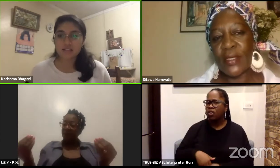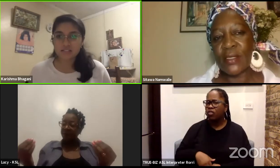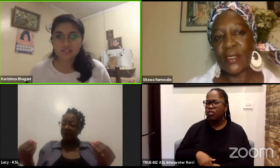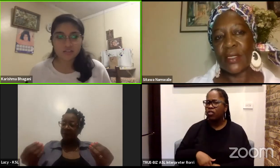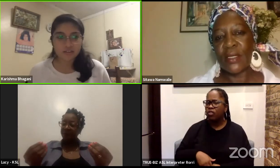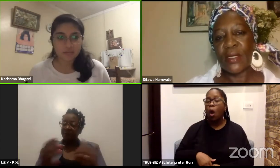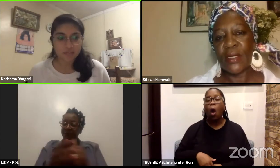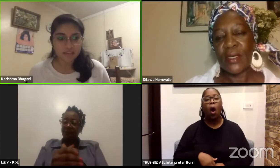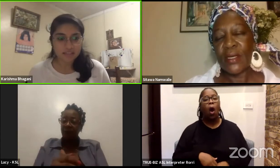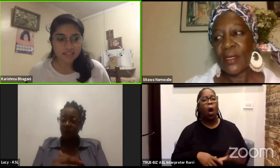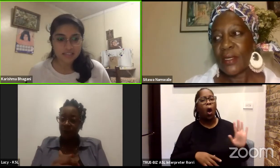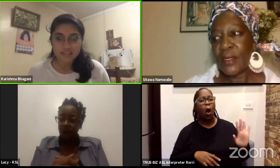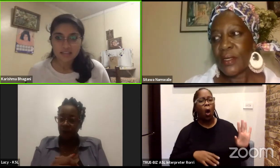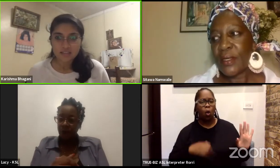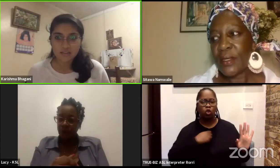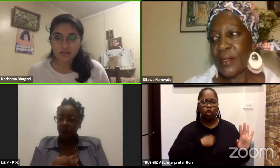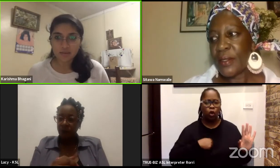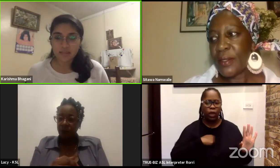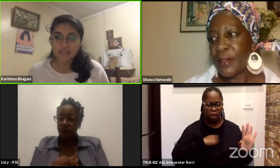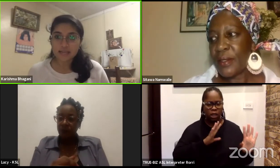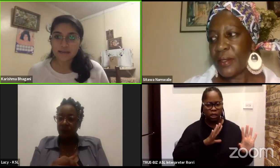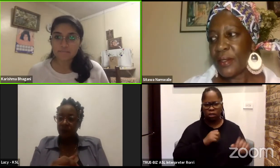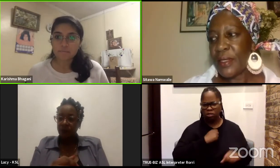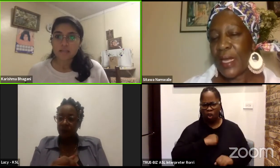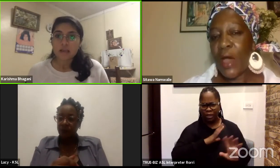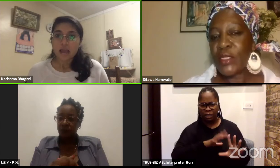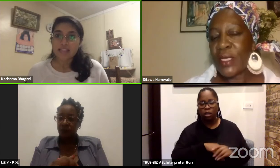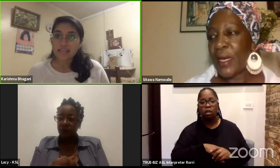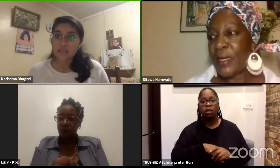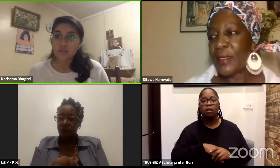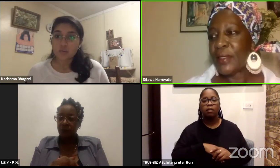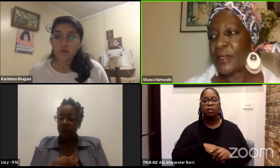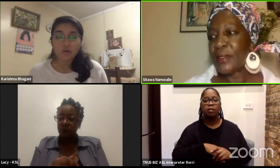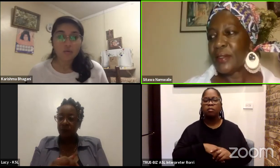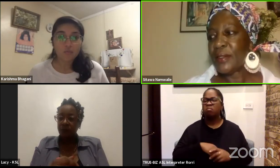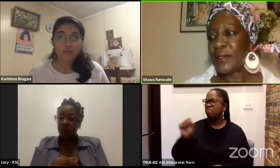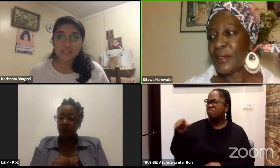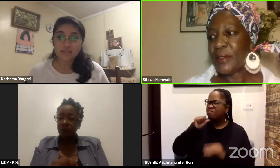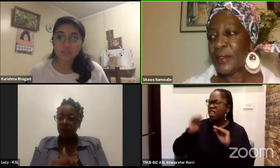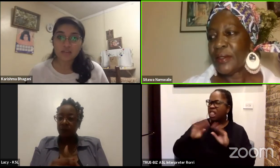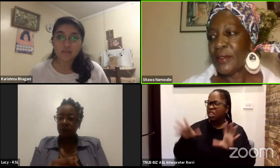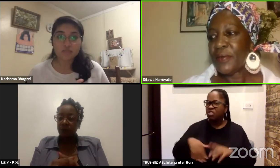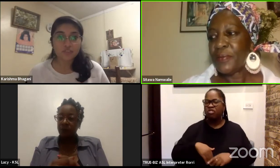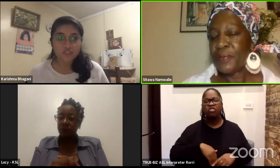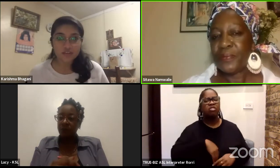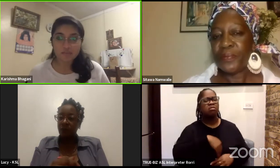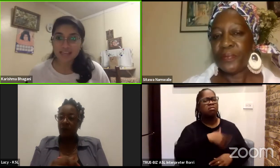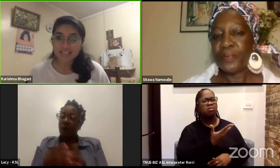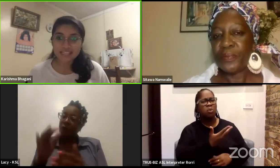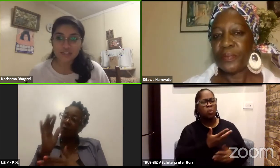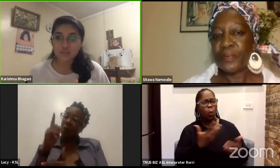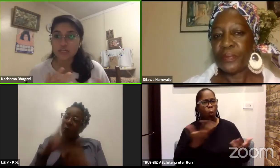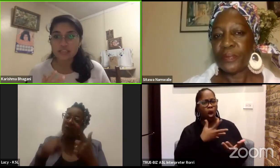Oh, sorry about that. Sorry about that. I said so, what is what are the roots that make this tree